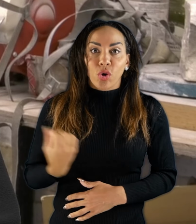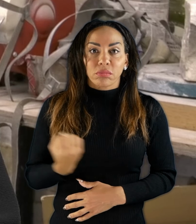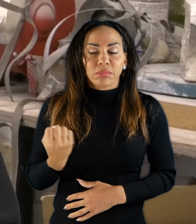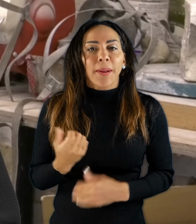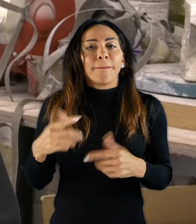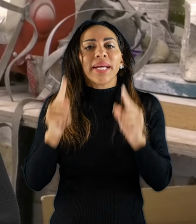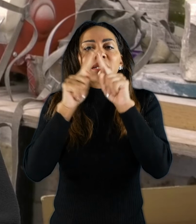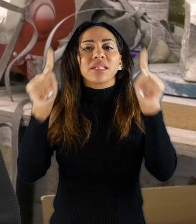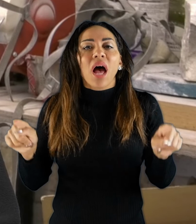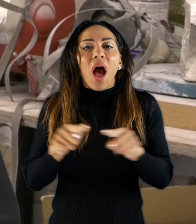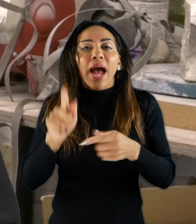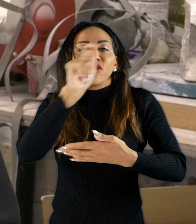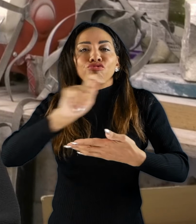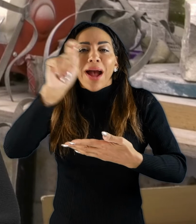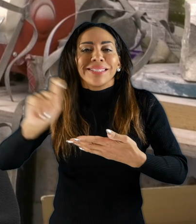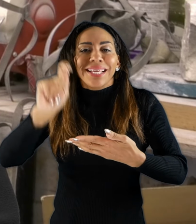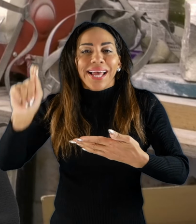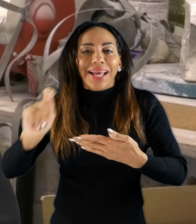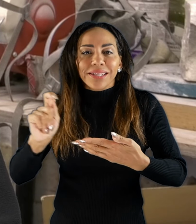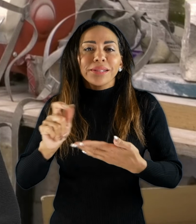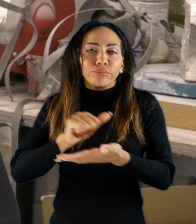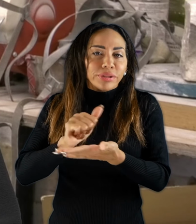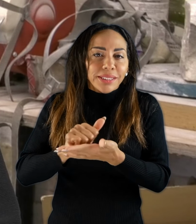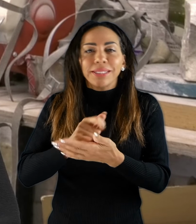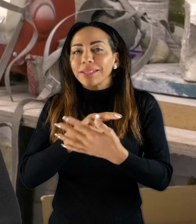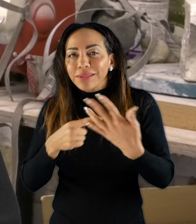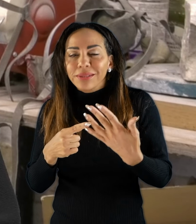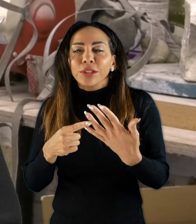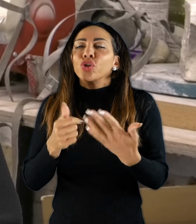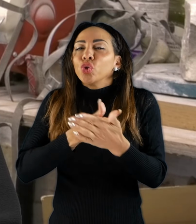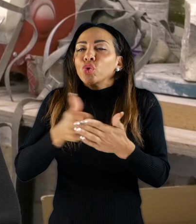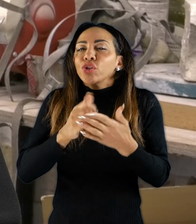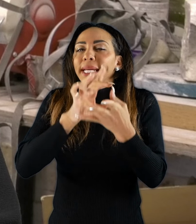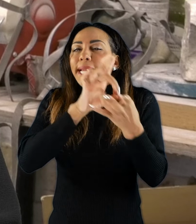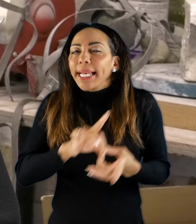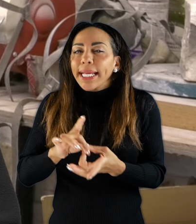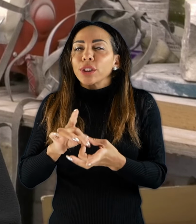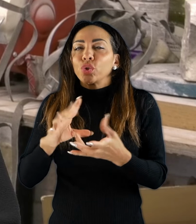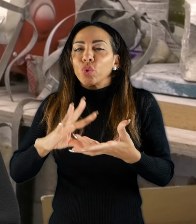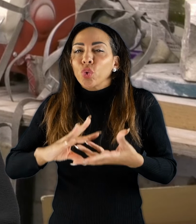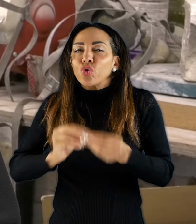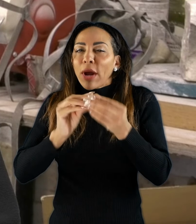you know, usually there's been an element of creativity wrapped up in the work that I've done.